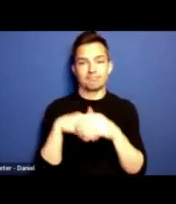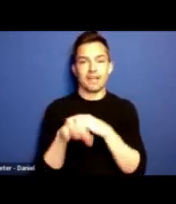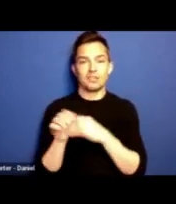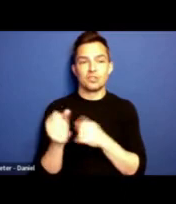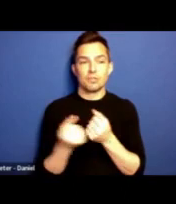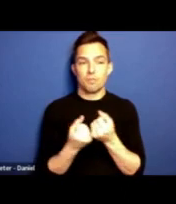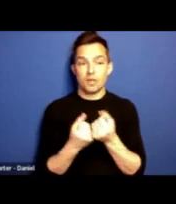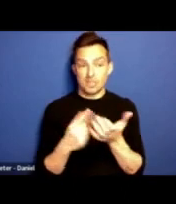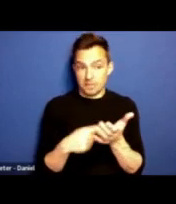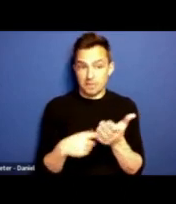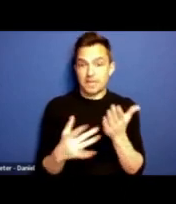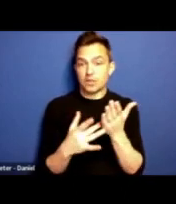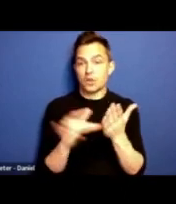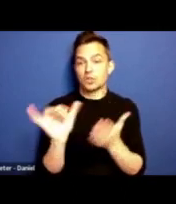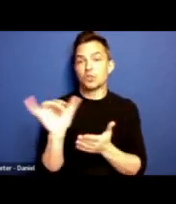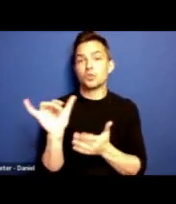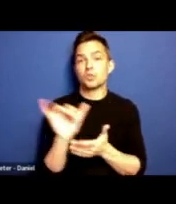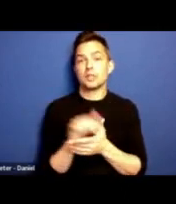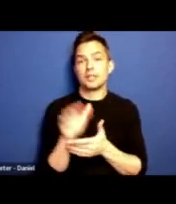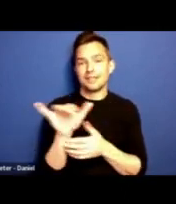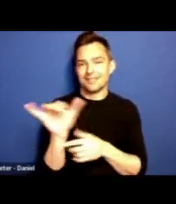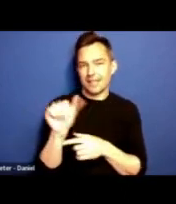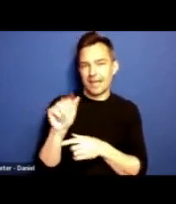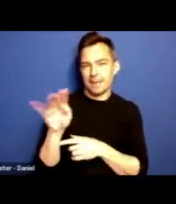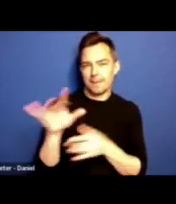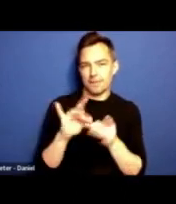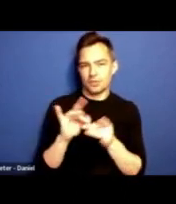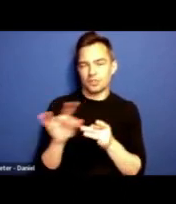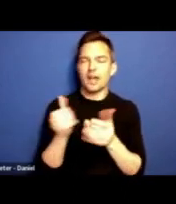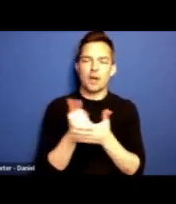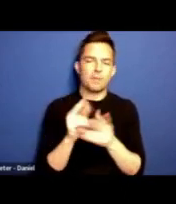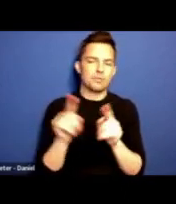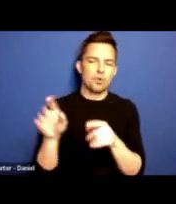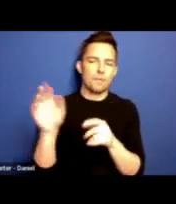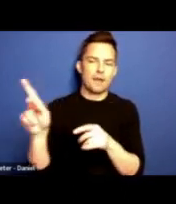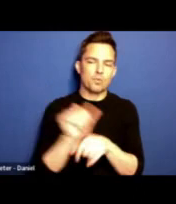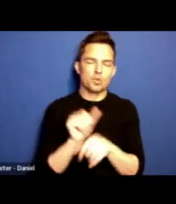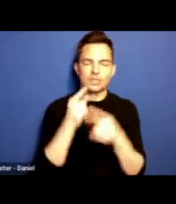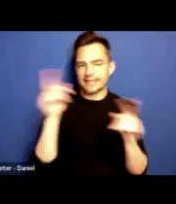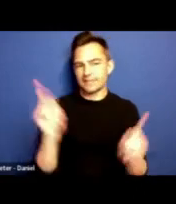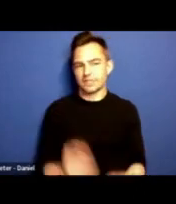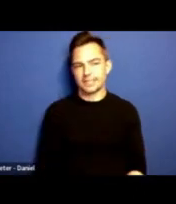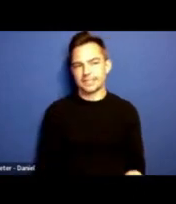technologies, like Amy mentioned, that help people go to work successfully. There's